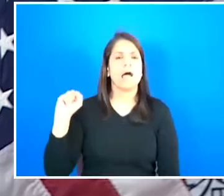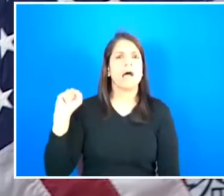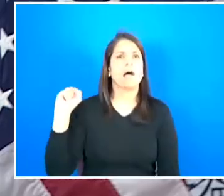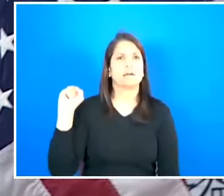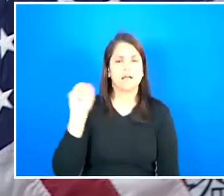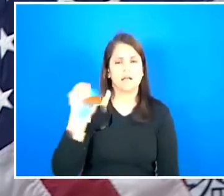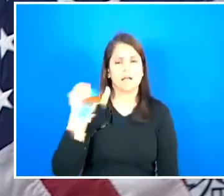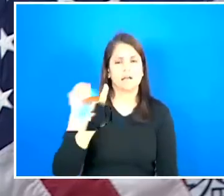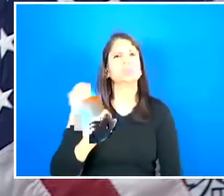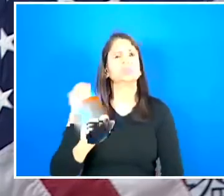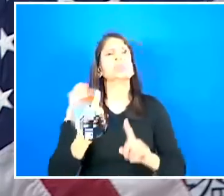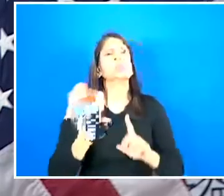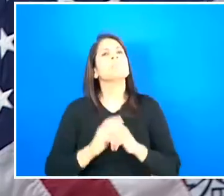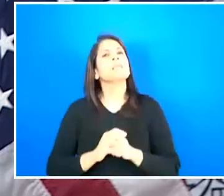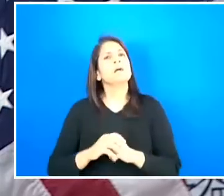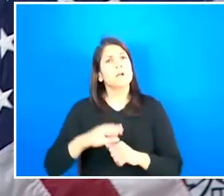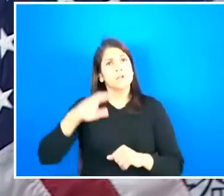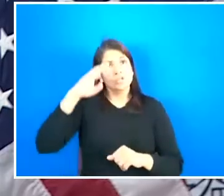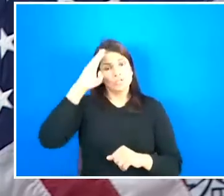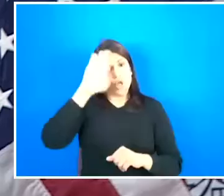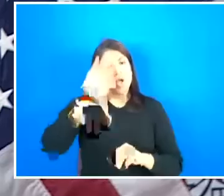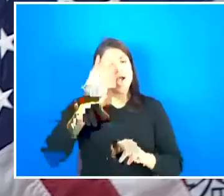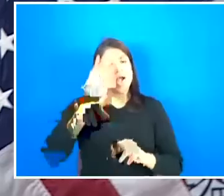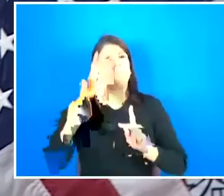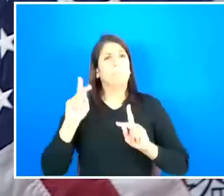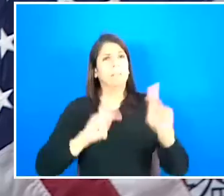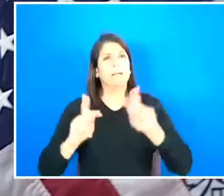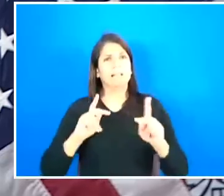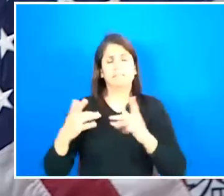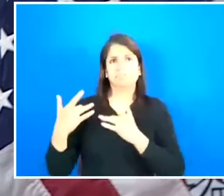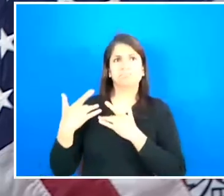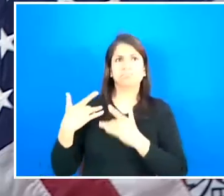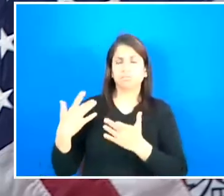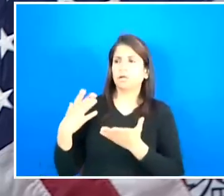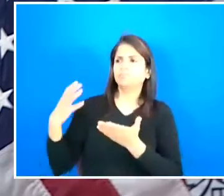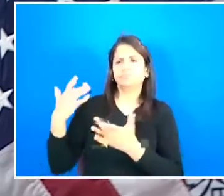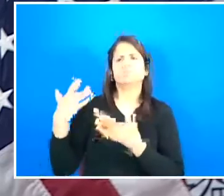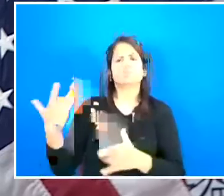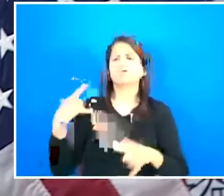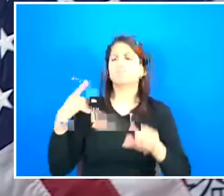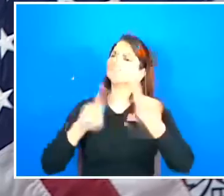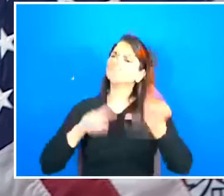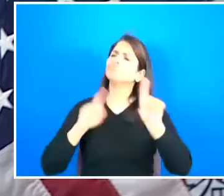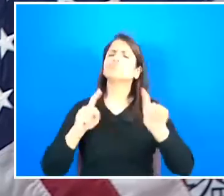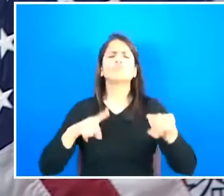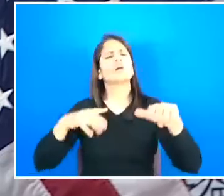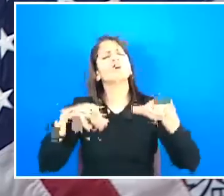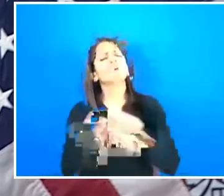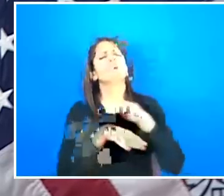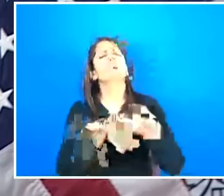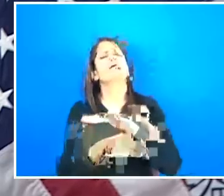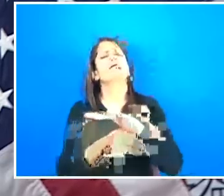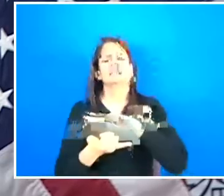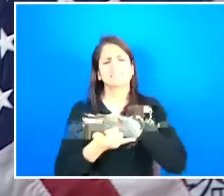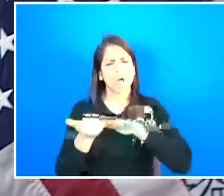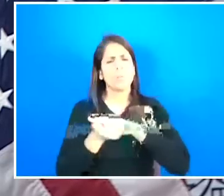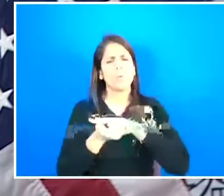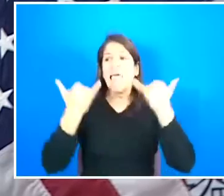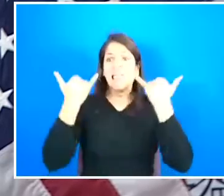THE SUBWAYS IS JUST ONE PIECE OF COMMUTERS RESERVATIONS ABOUT USING THE SUBWAYS DURING